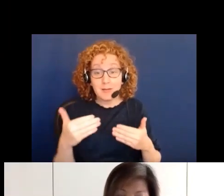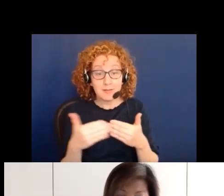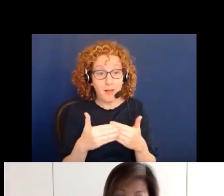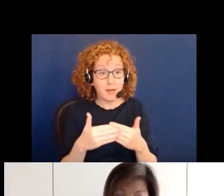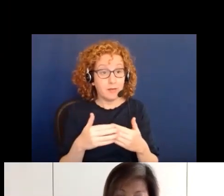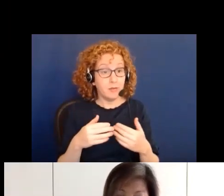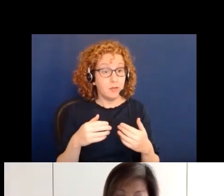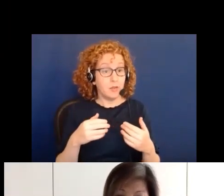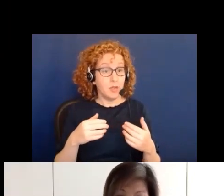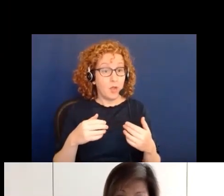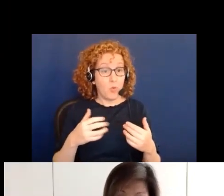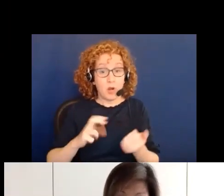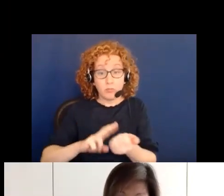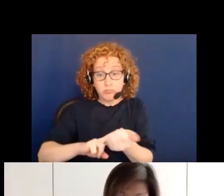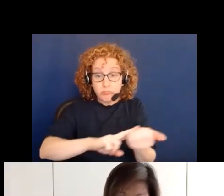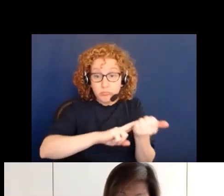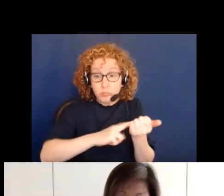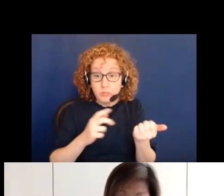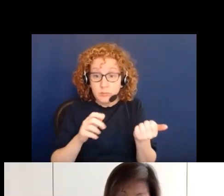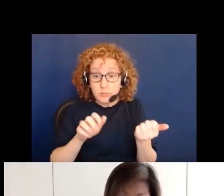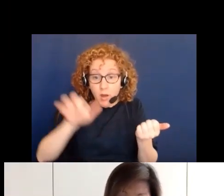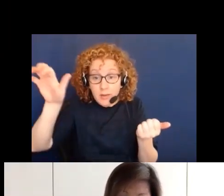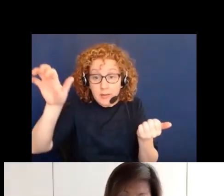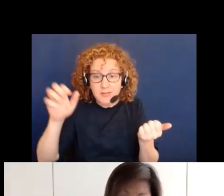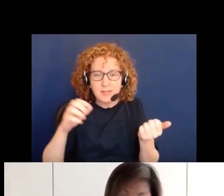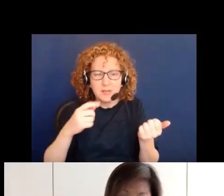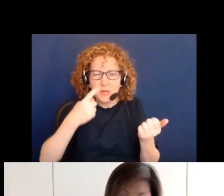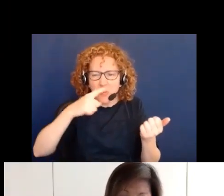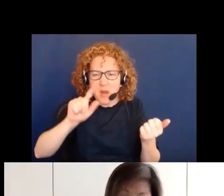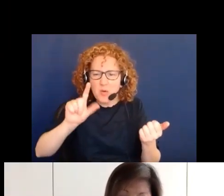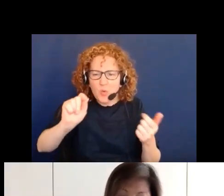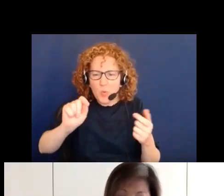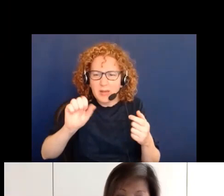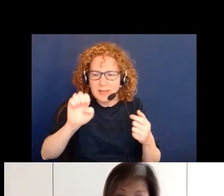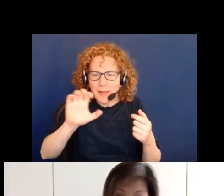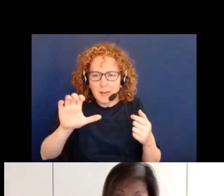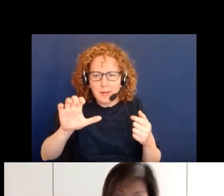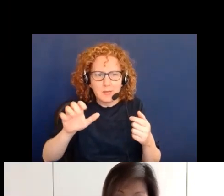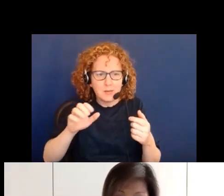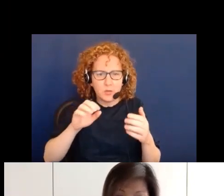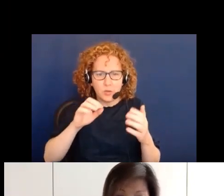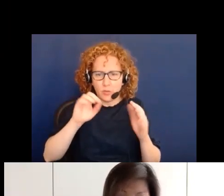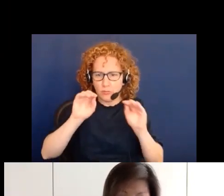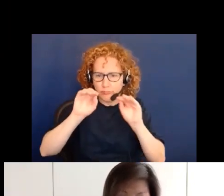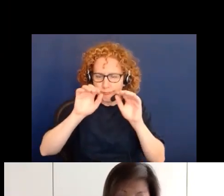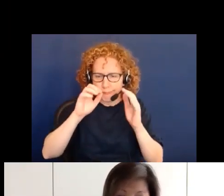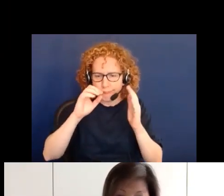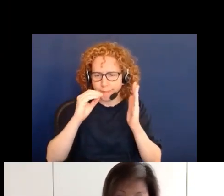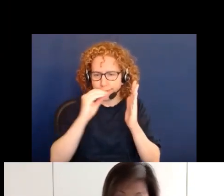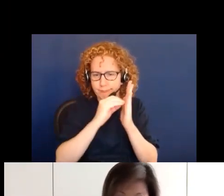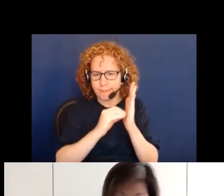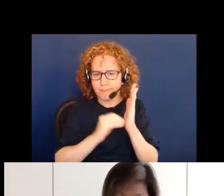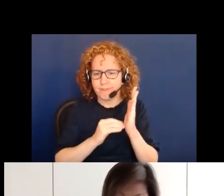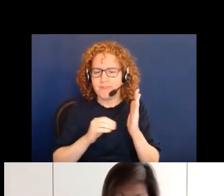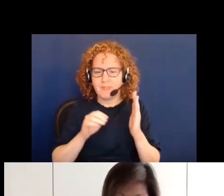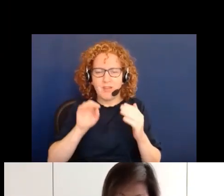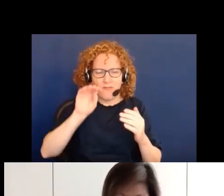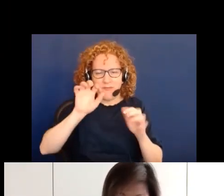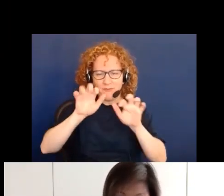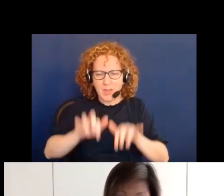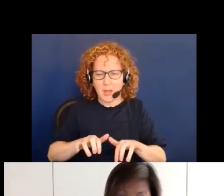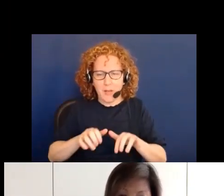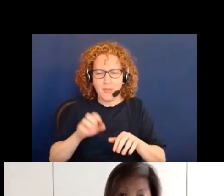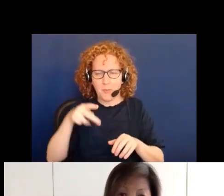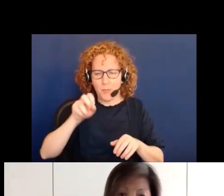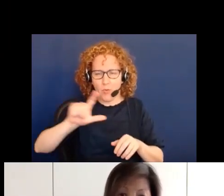of who's in the audience please take 20 seconds to complete this poll on your primary KC affiliation.